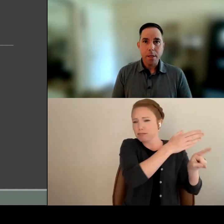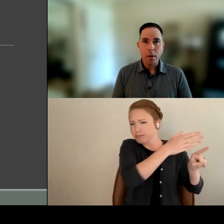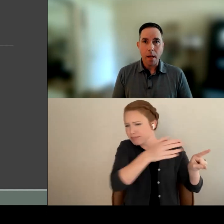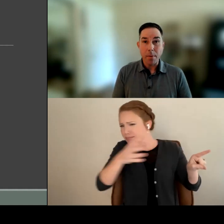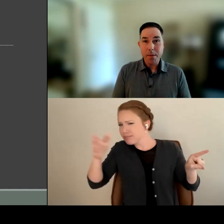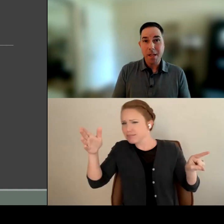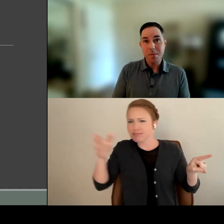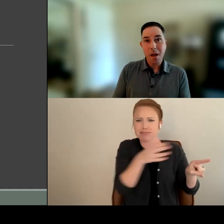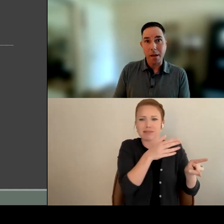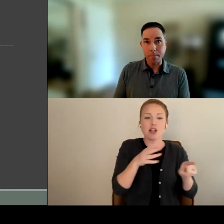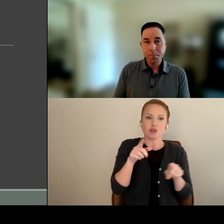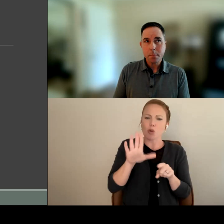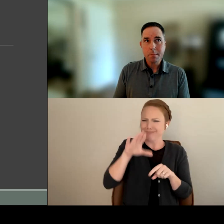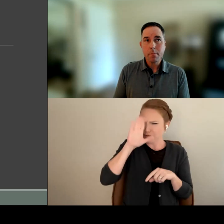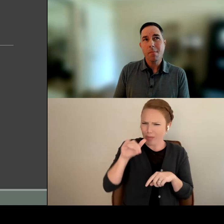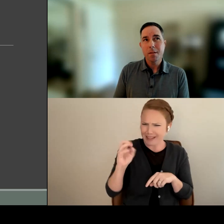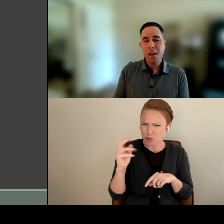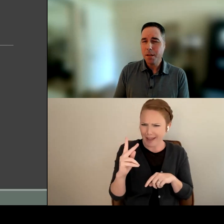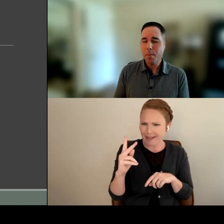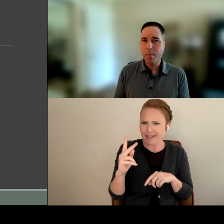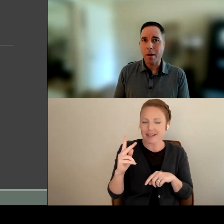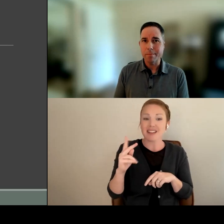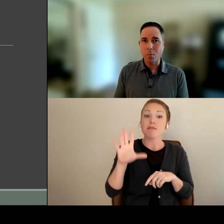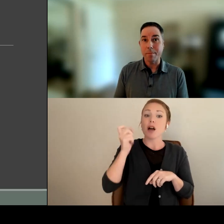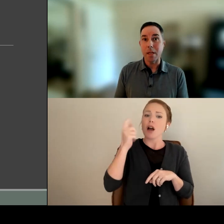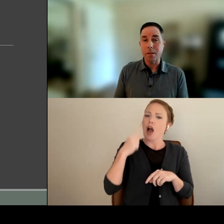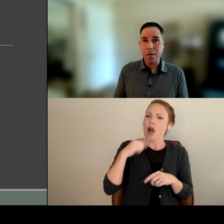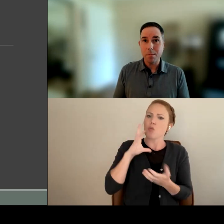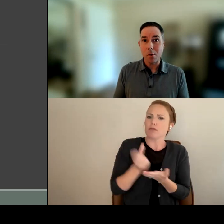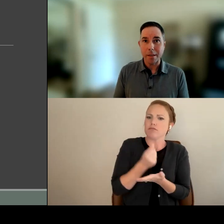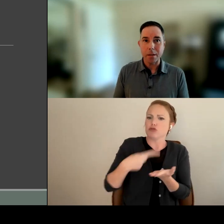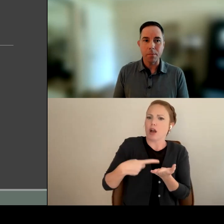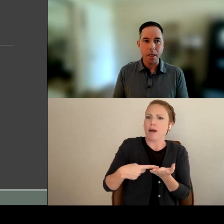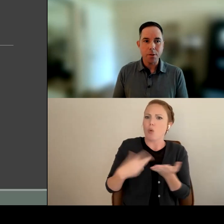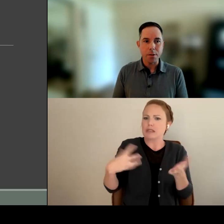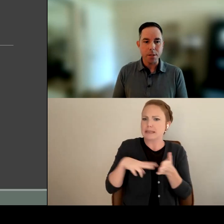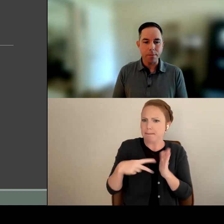be okay, but at the same time talk a little bit about -- there's practical implications